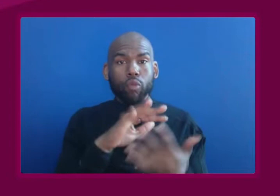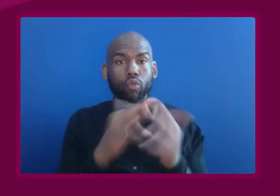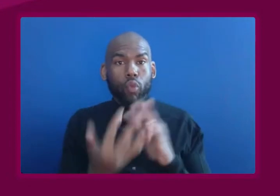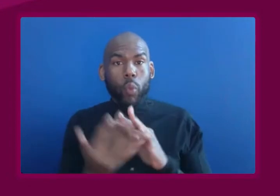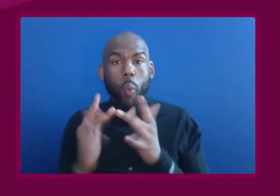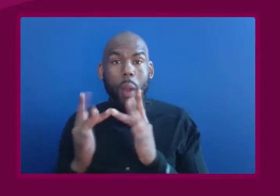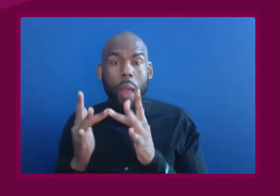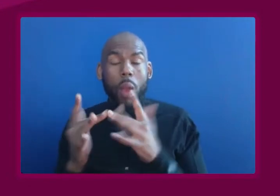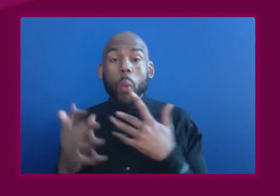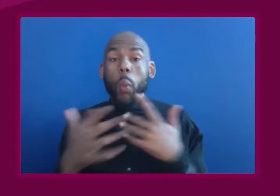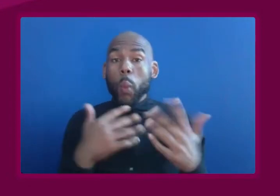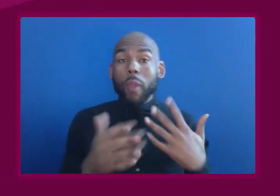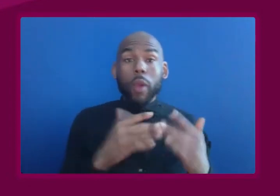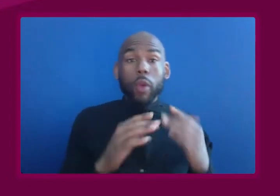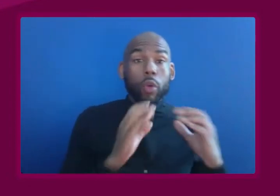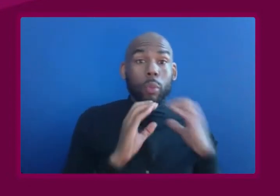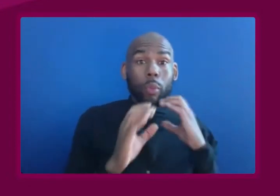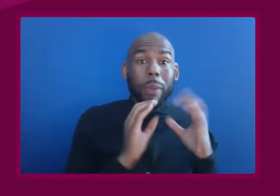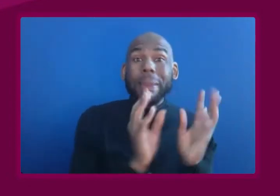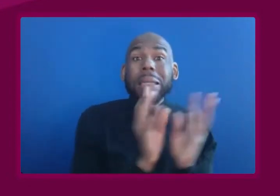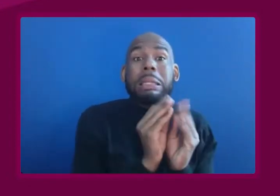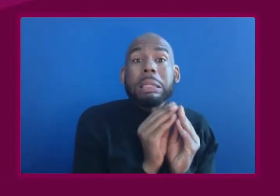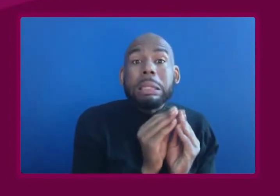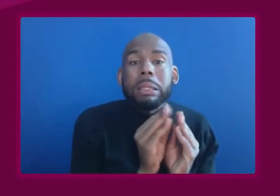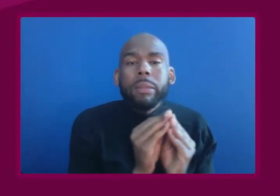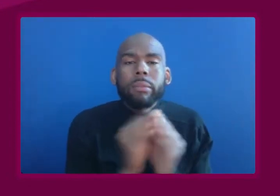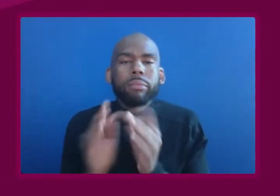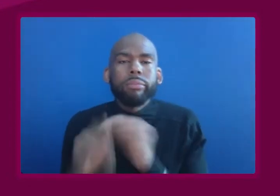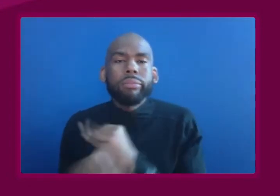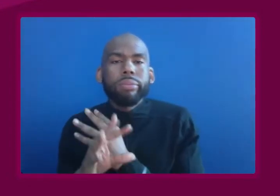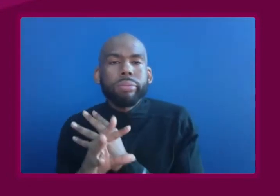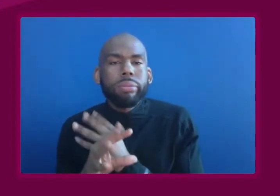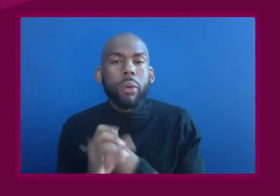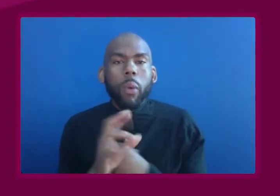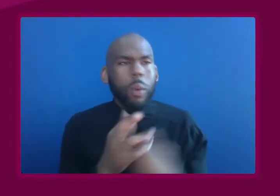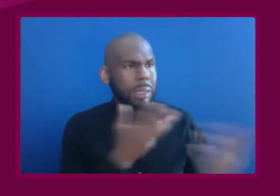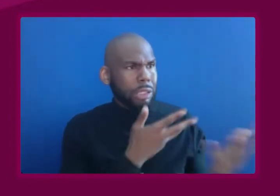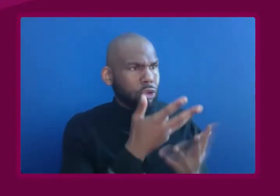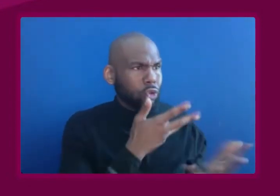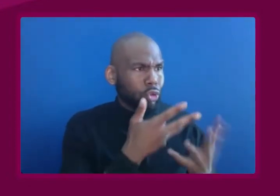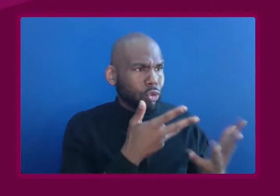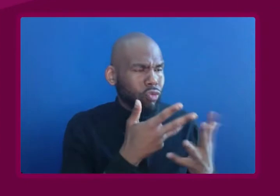So whether that was communicating via meetings or just interacting with regular communications,